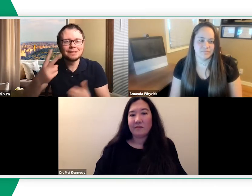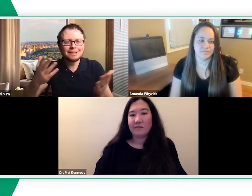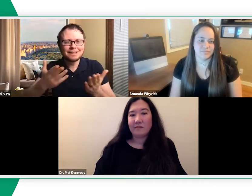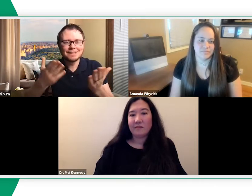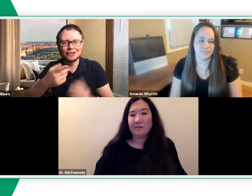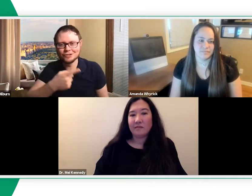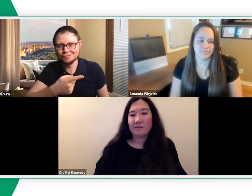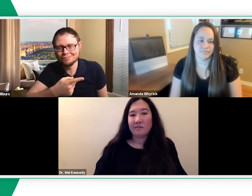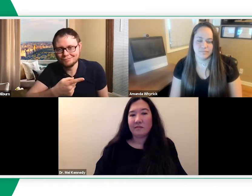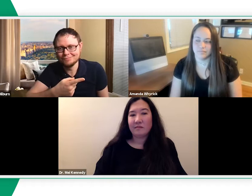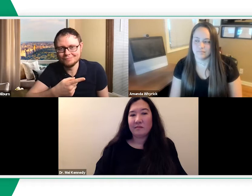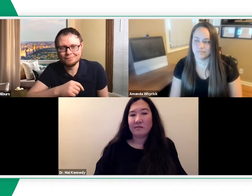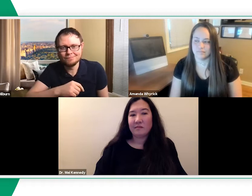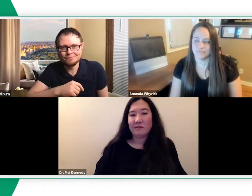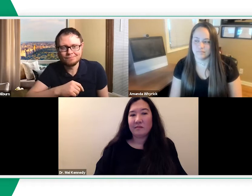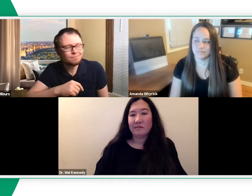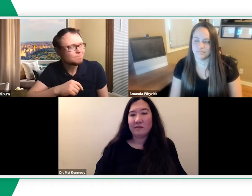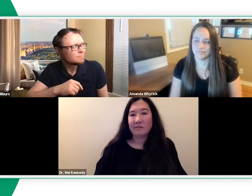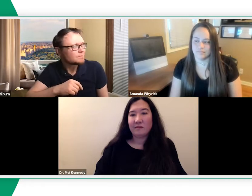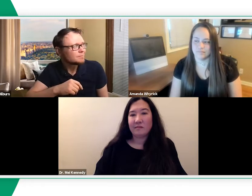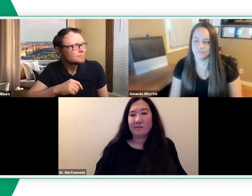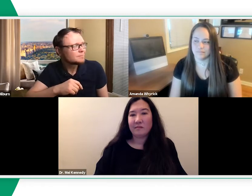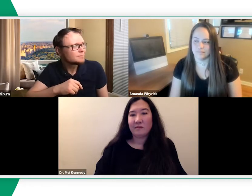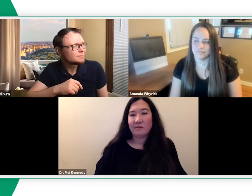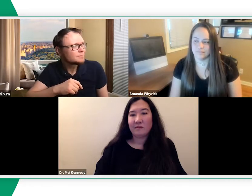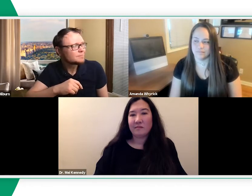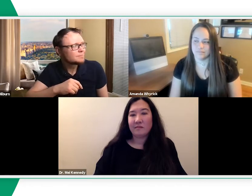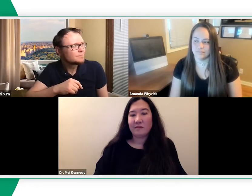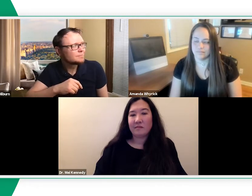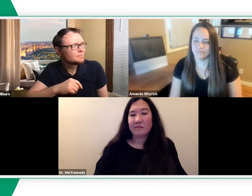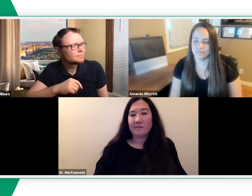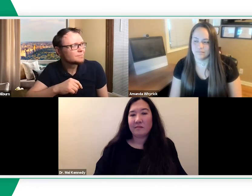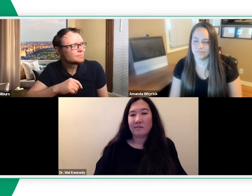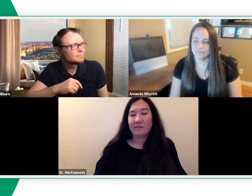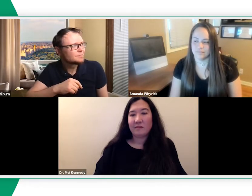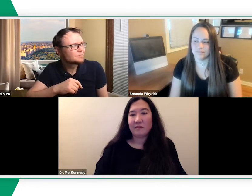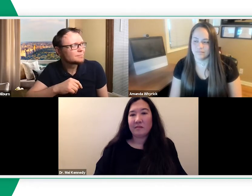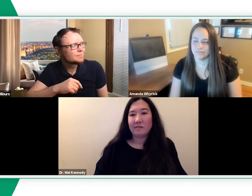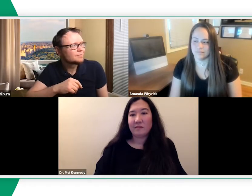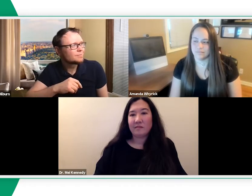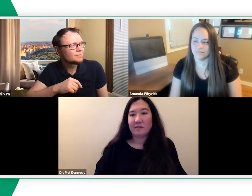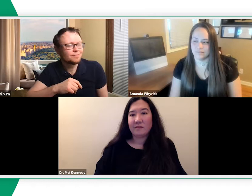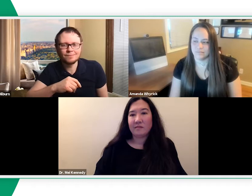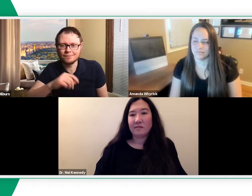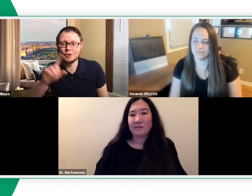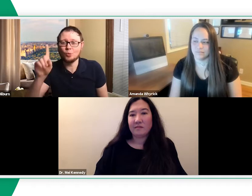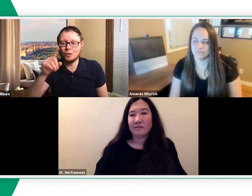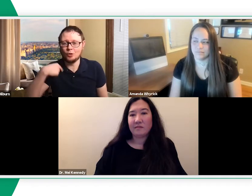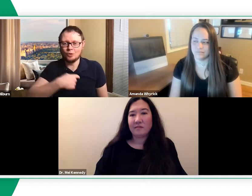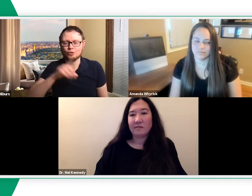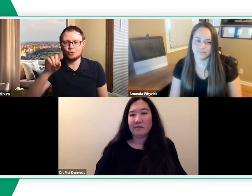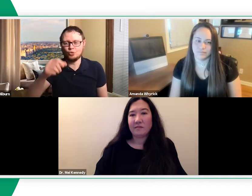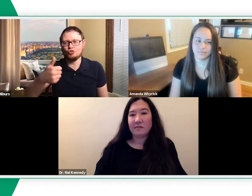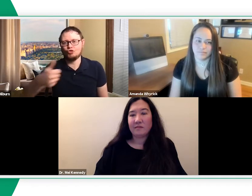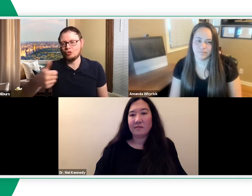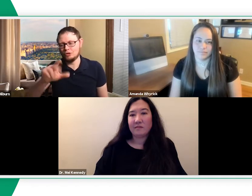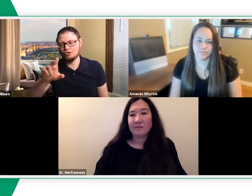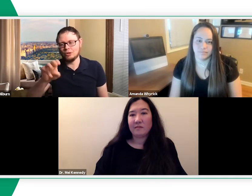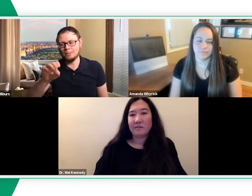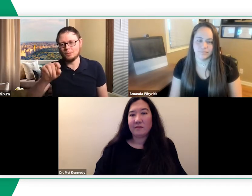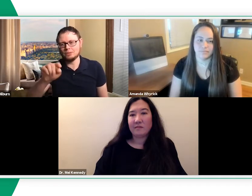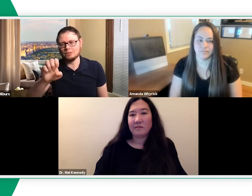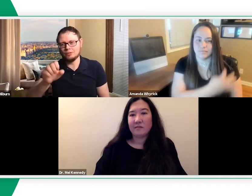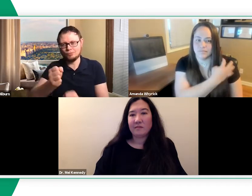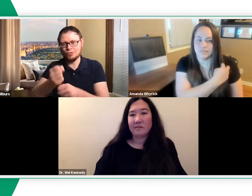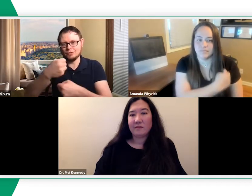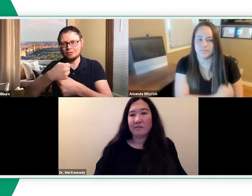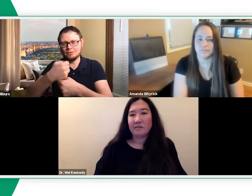Now we're using a COVID safe approach, as you see here,